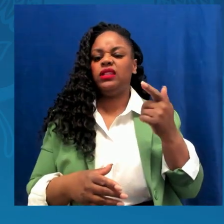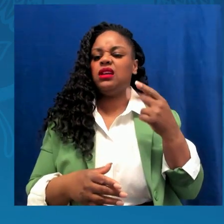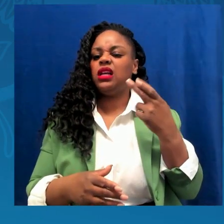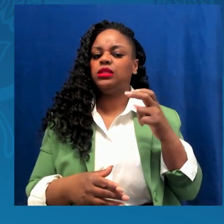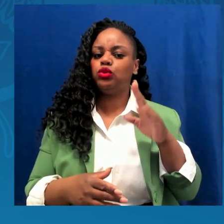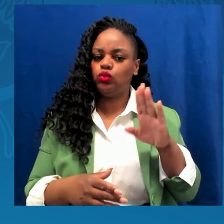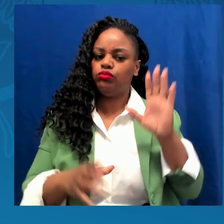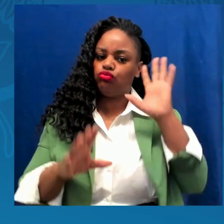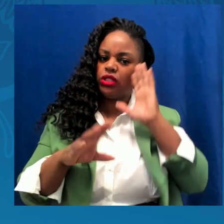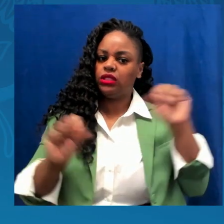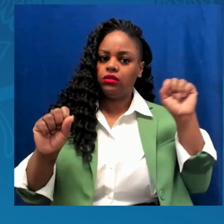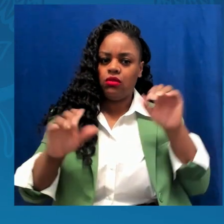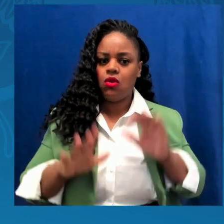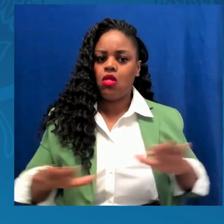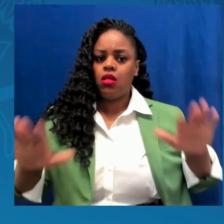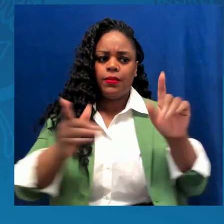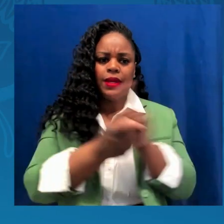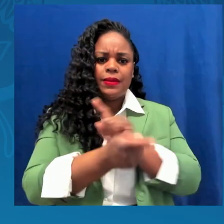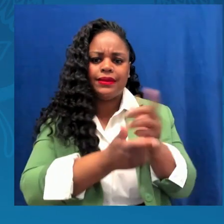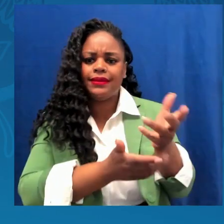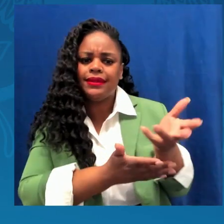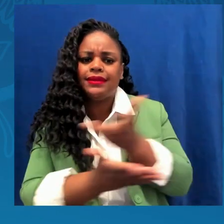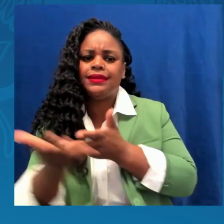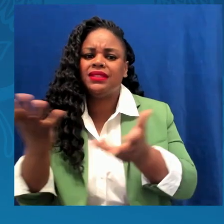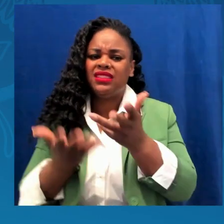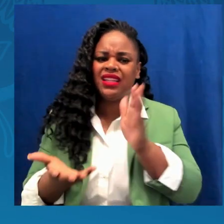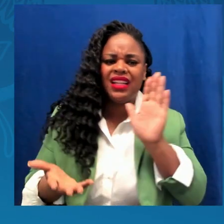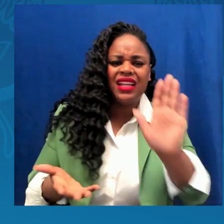Their message was clear these threats have disrupted learning,